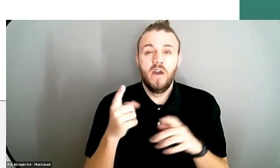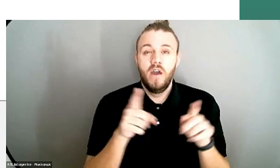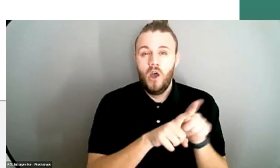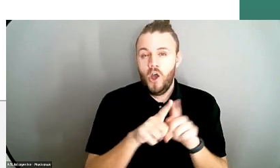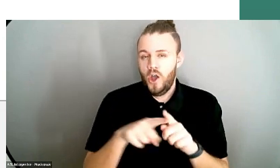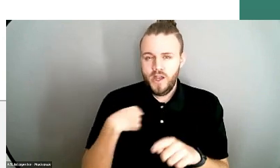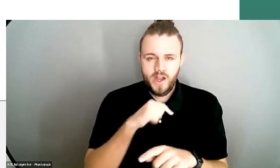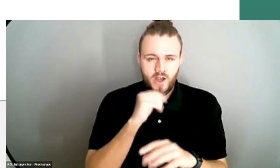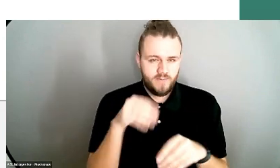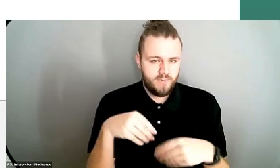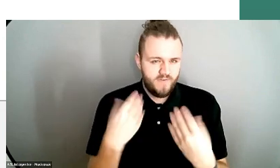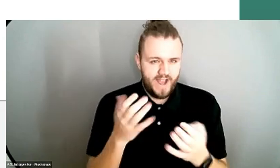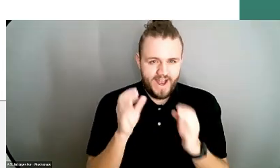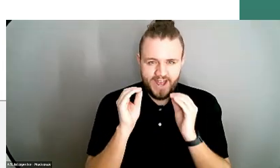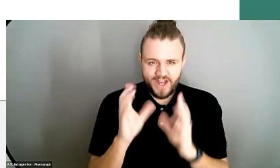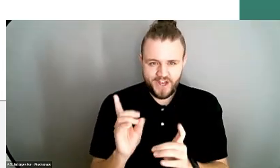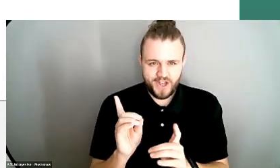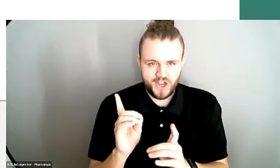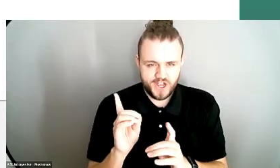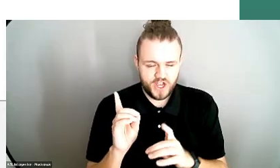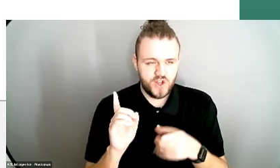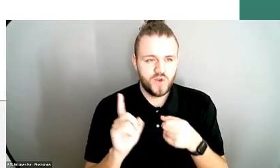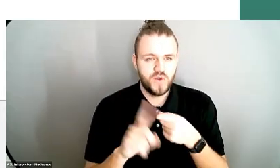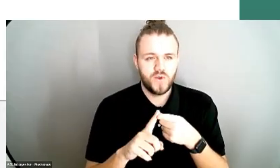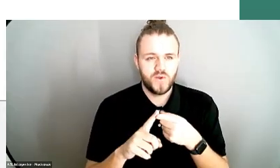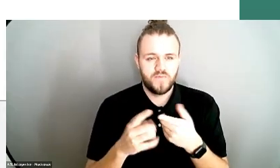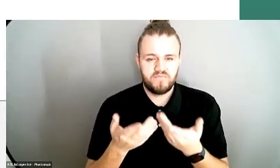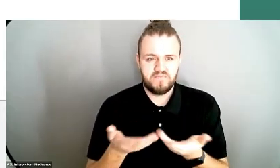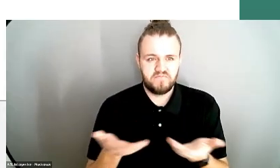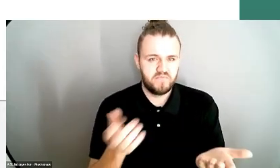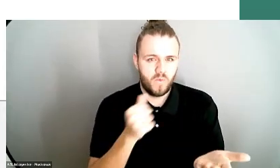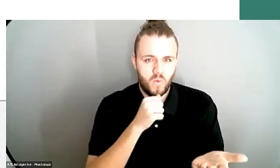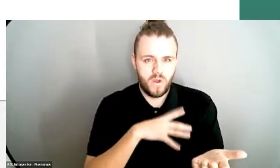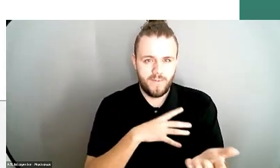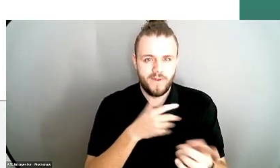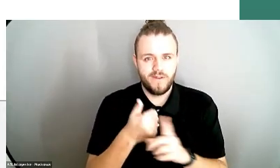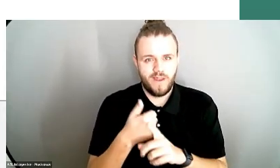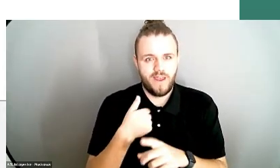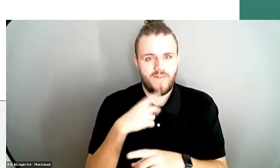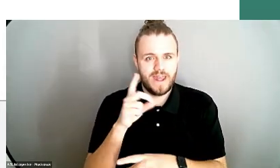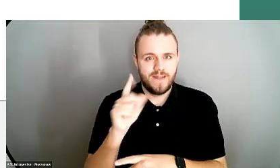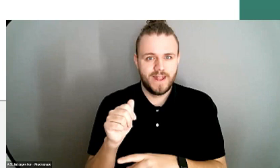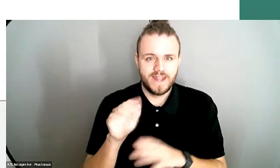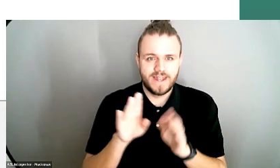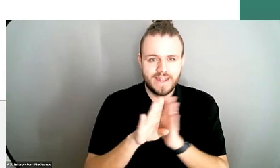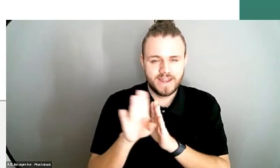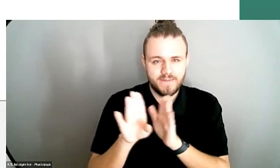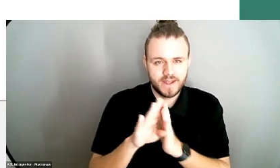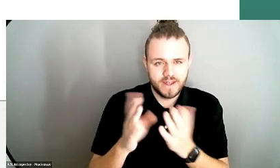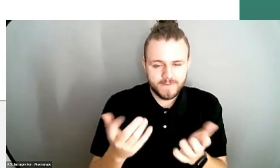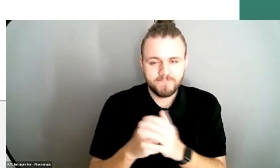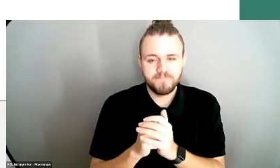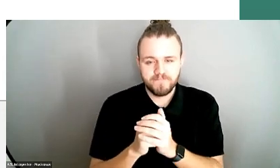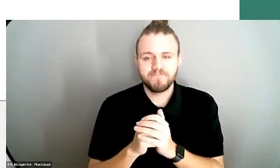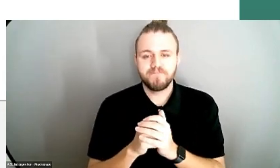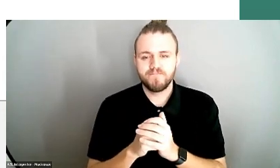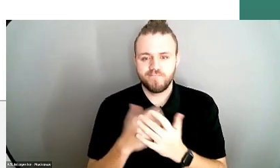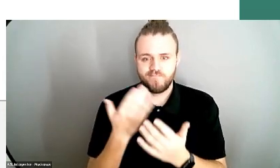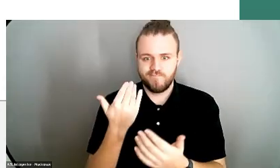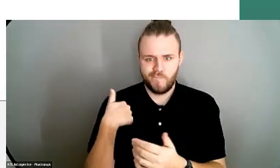this education to women with developmentally, developmental disabilities because we assume that